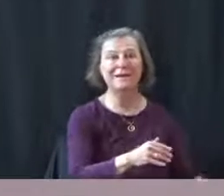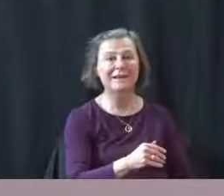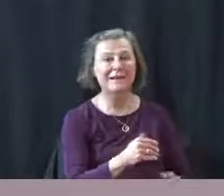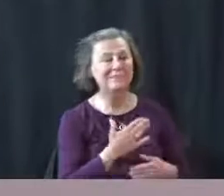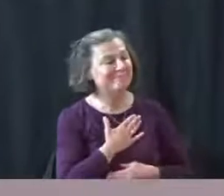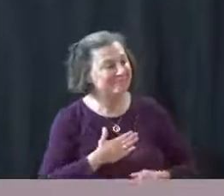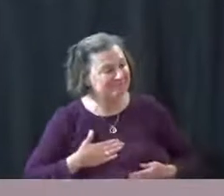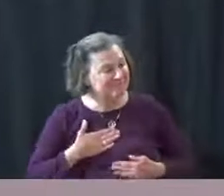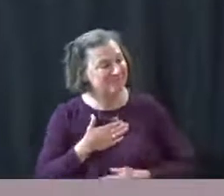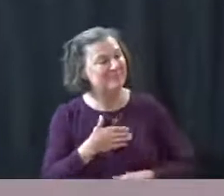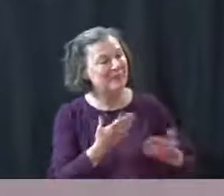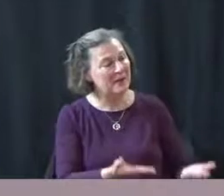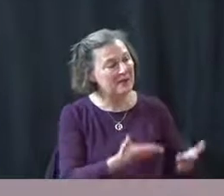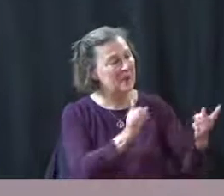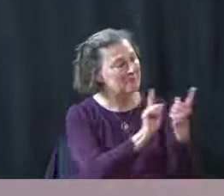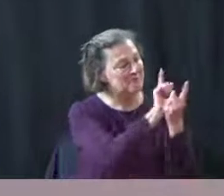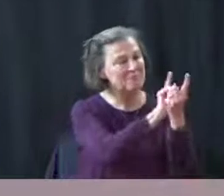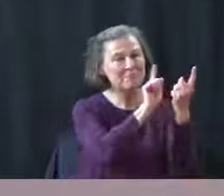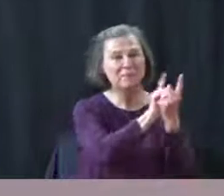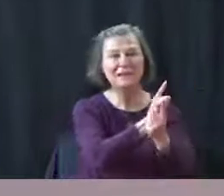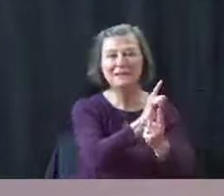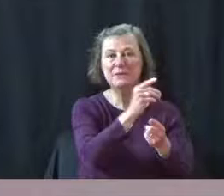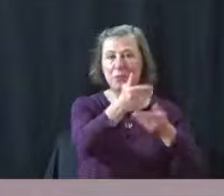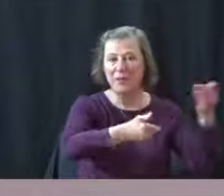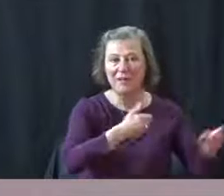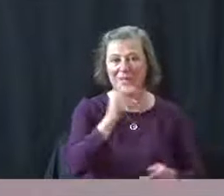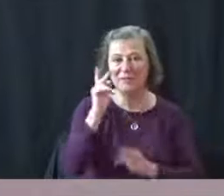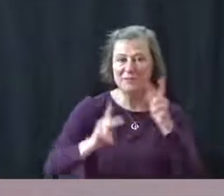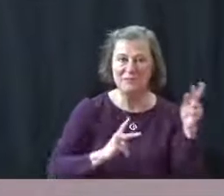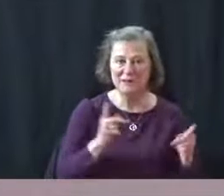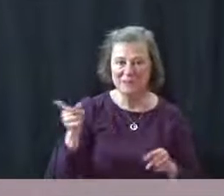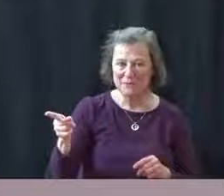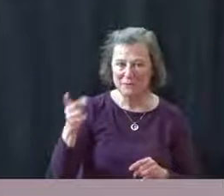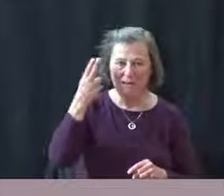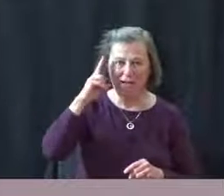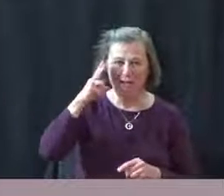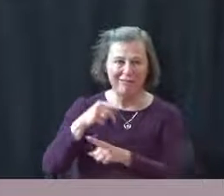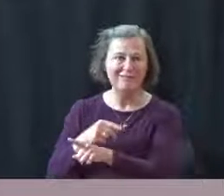He would go to greet and welcome people. And he told me once -- I would ride around